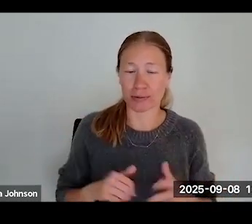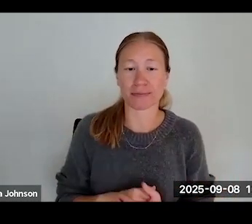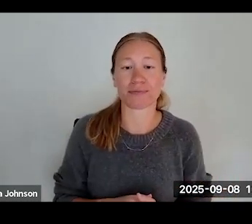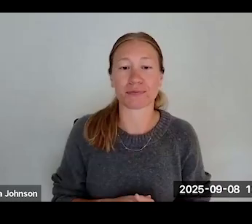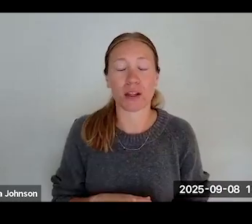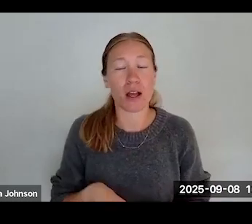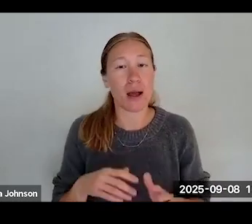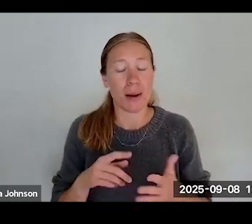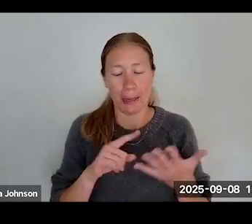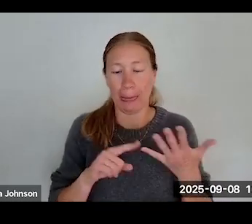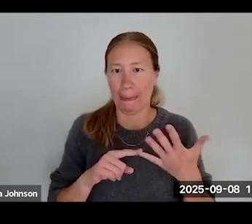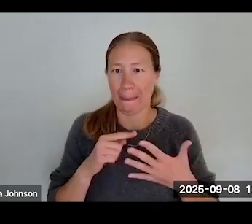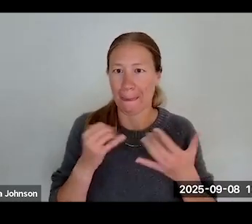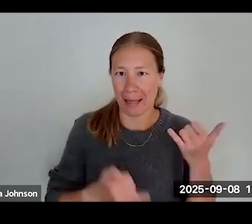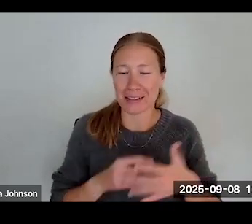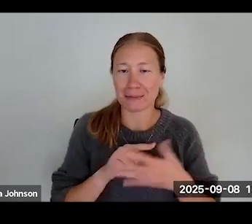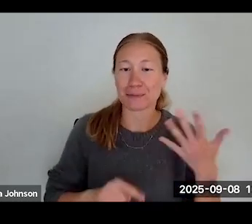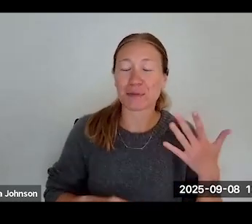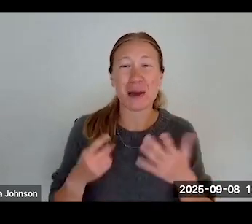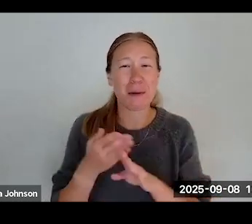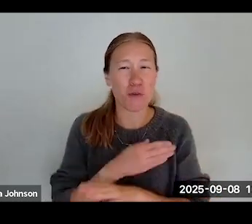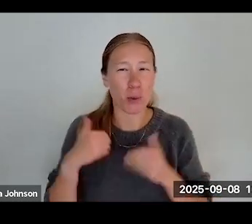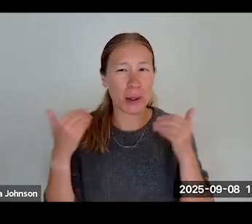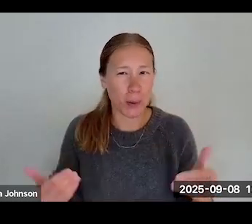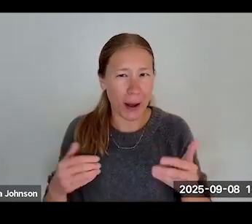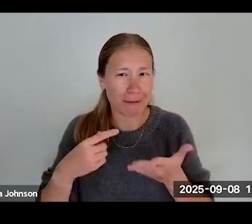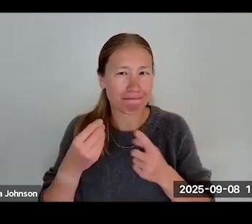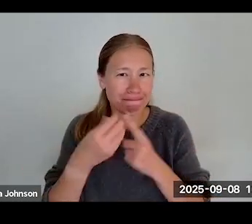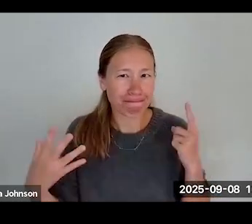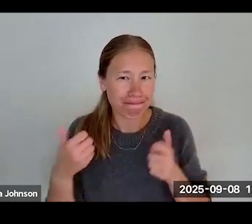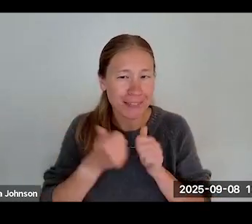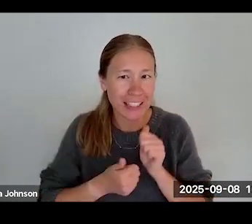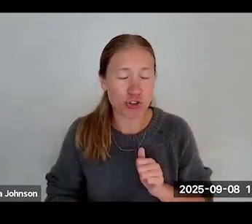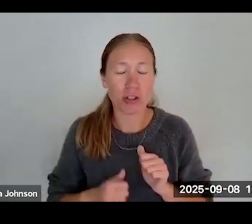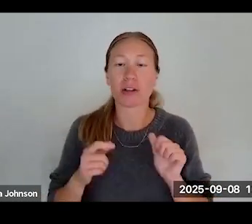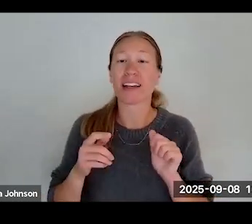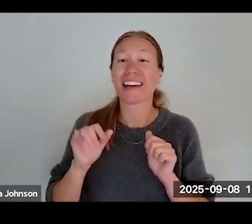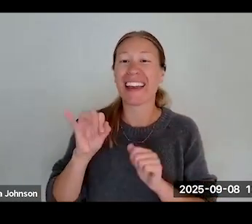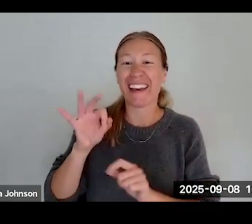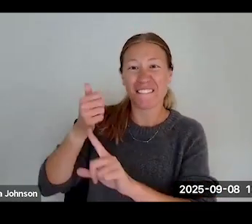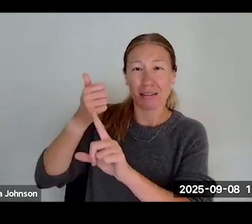before we move into these exceptions. First, if a document or a webpage meets these exceptions,